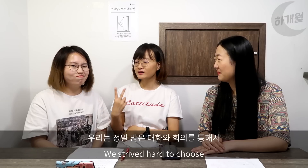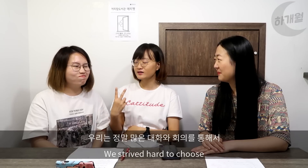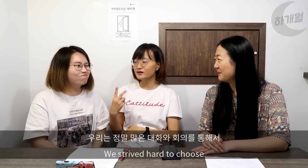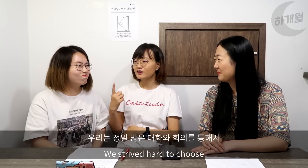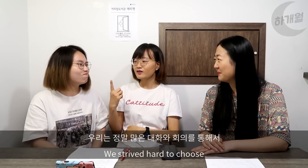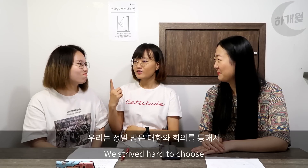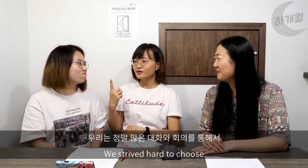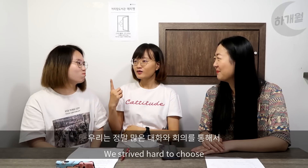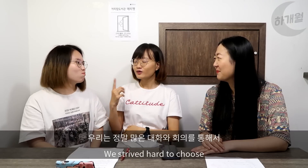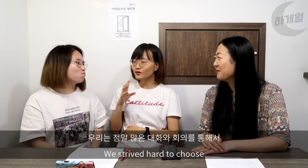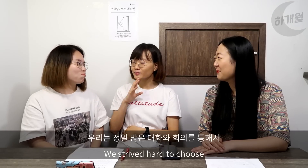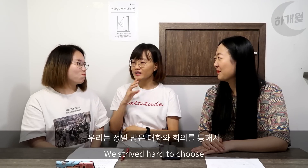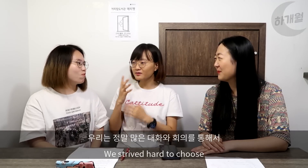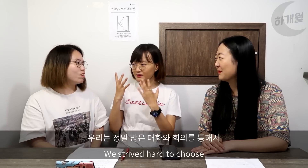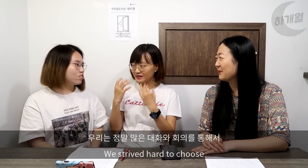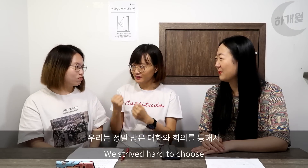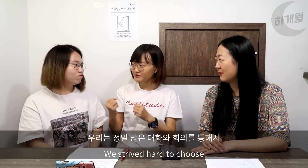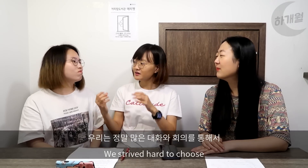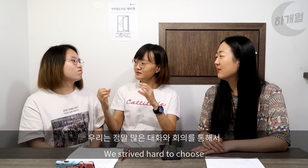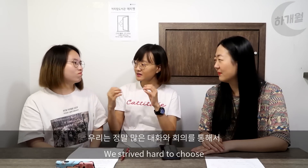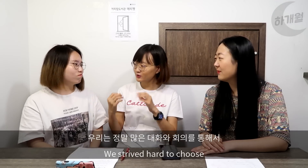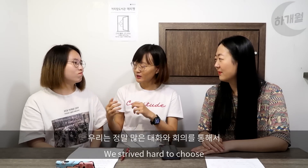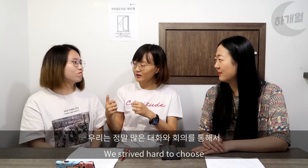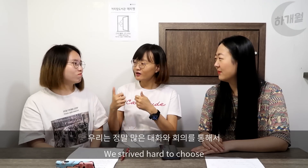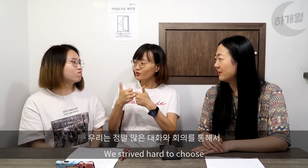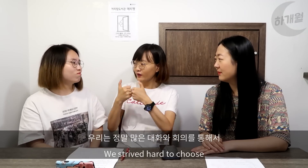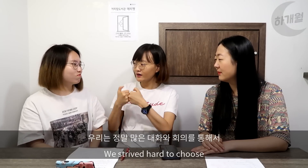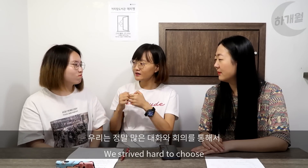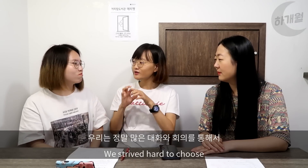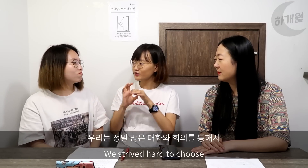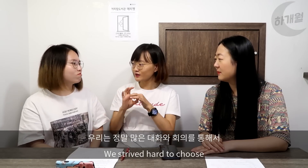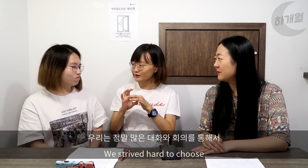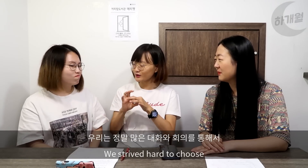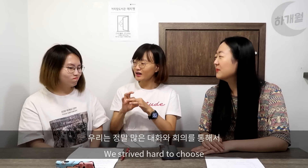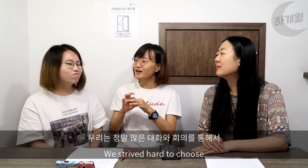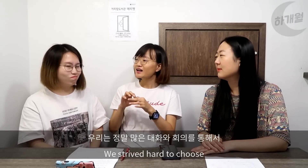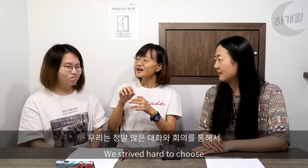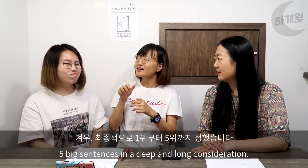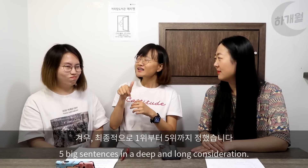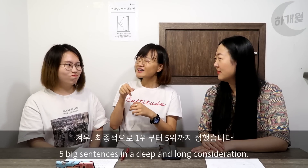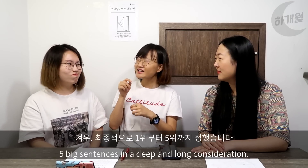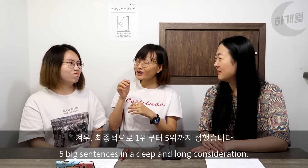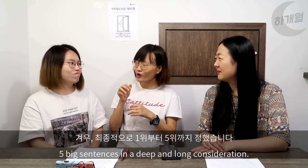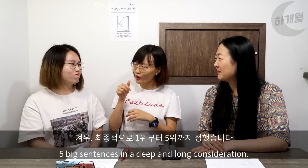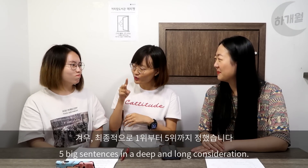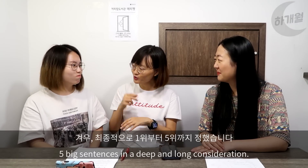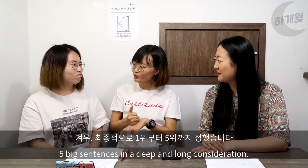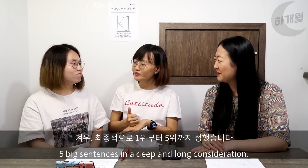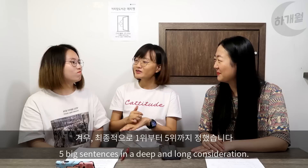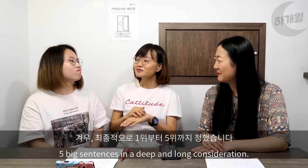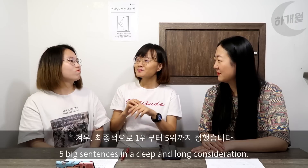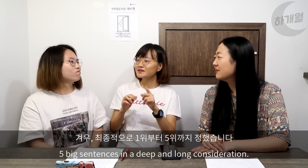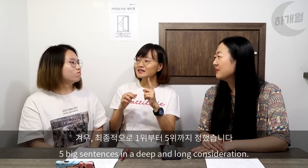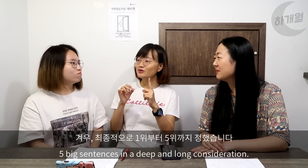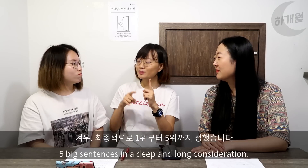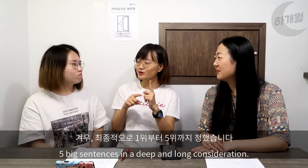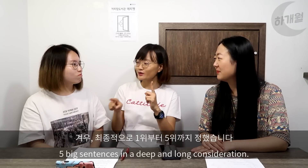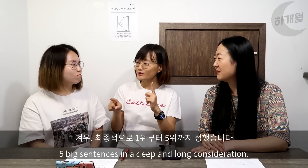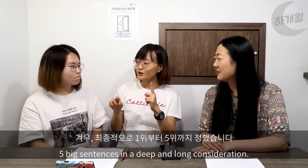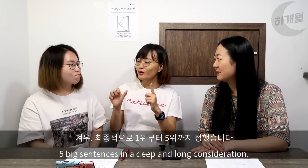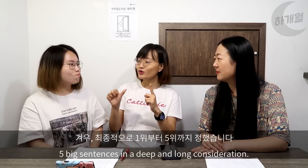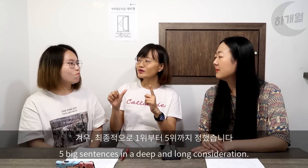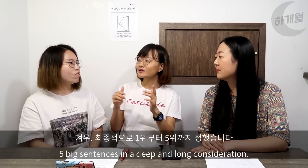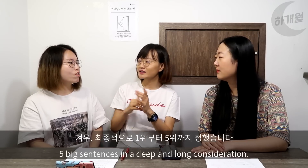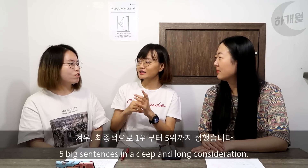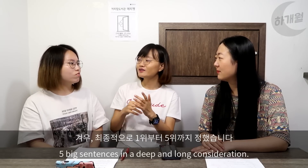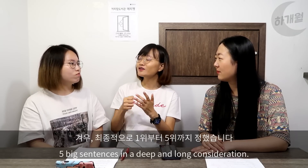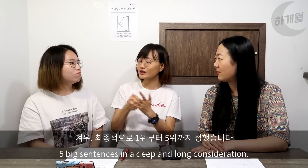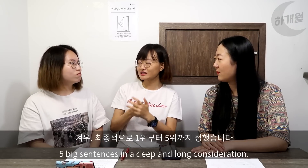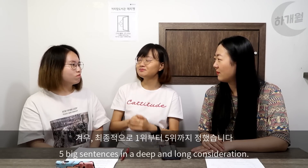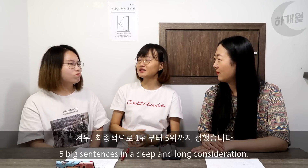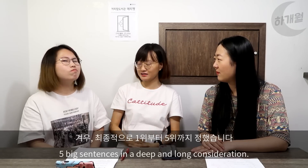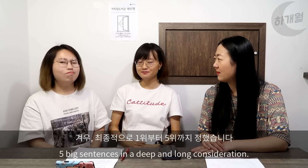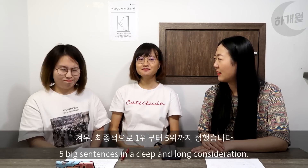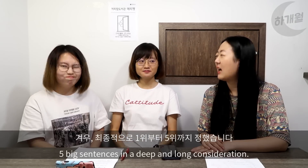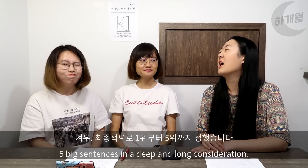We strived hard to choose 5 big sentences in a deep and long consideration.